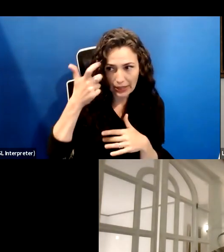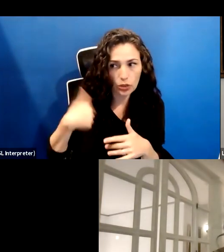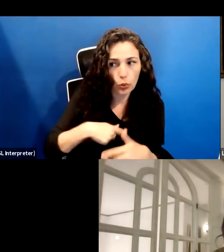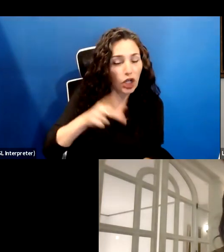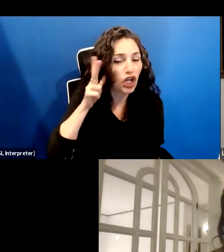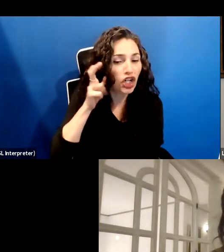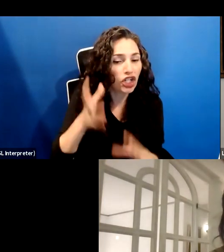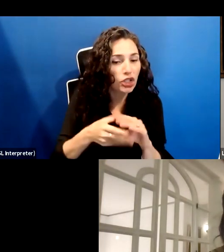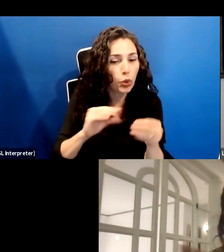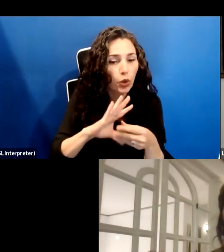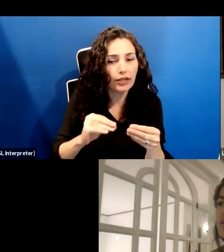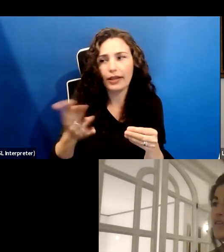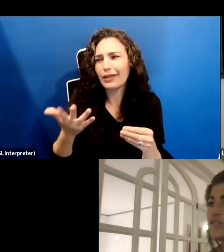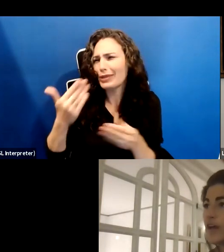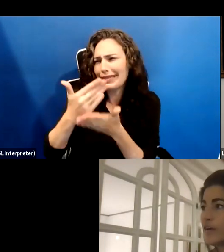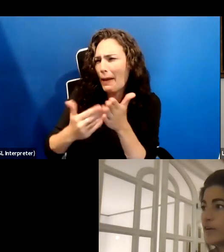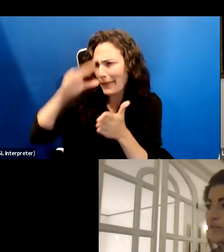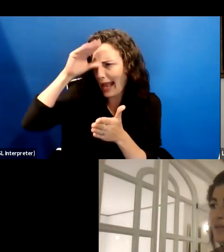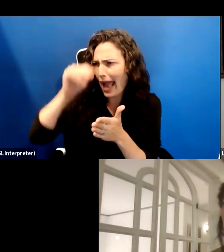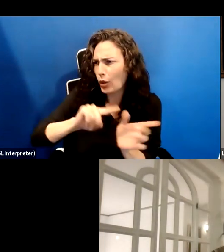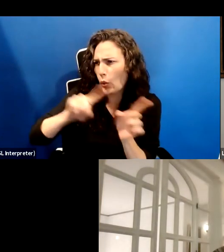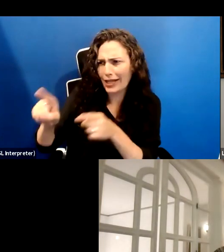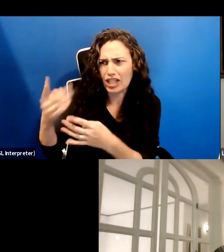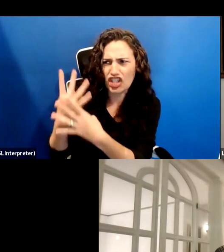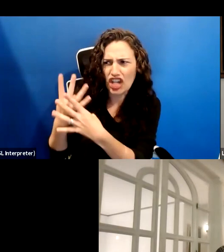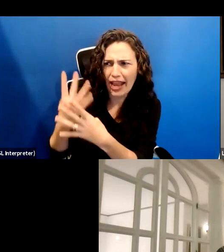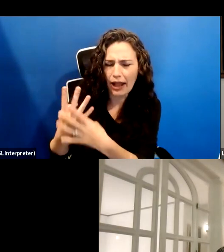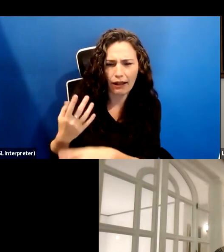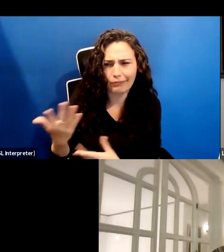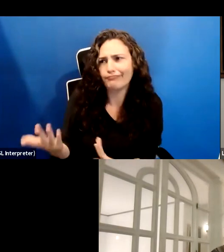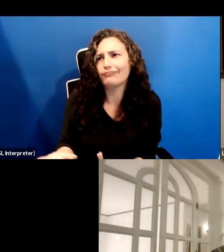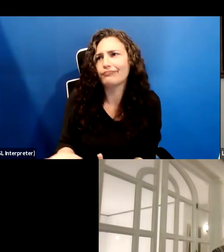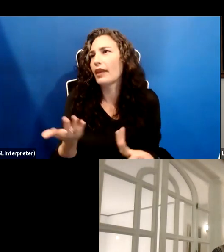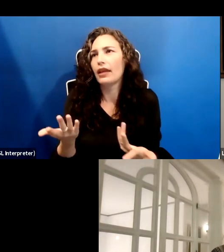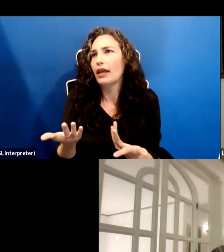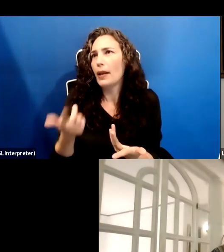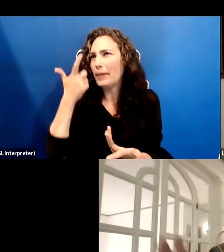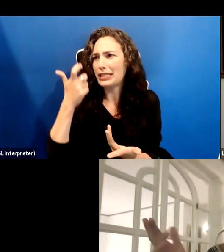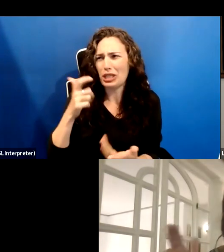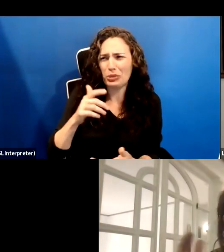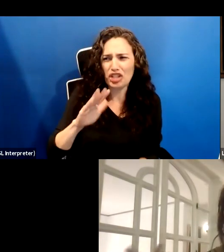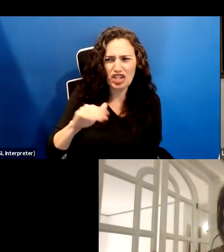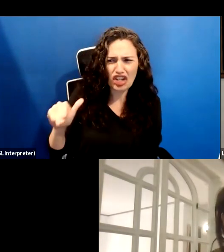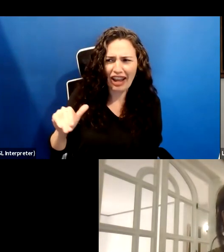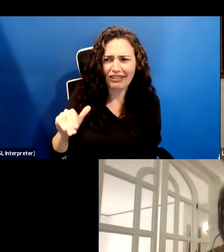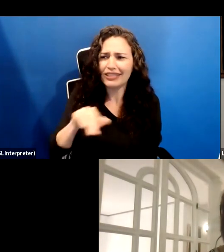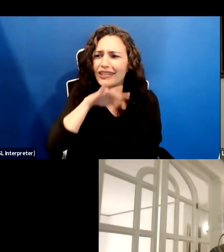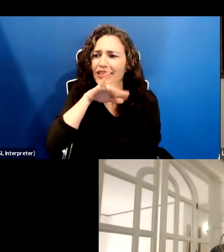you know, there was some guy that went to jail, that where, you know, child porn was found on his computer